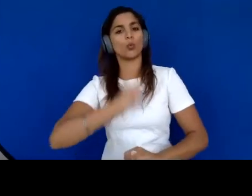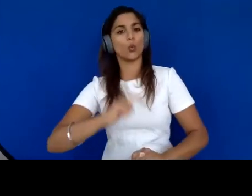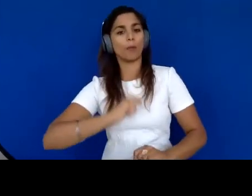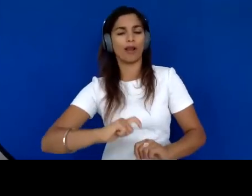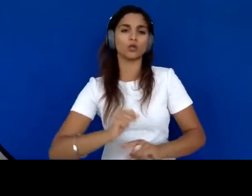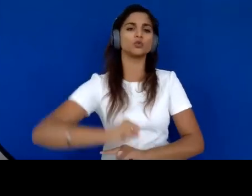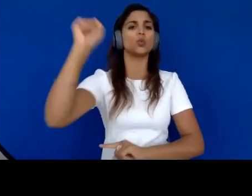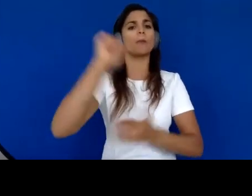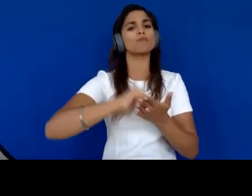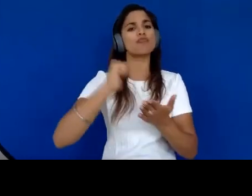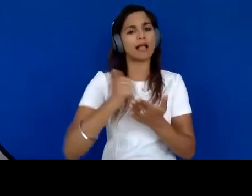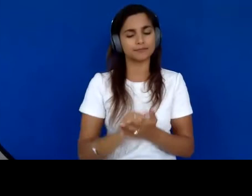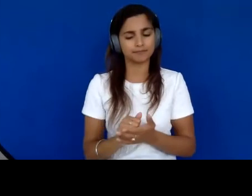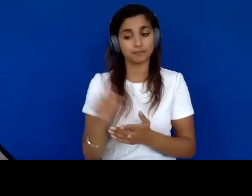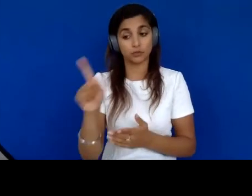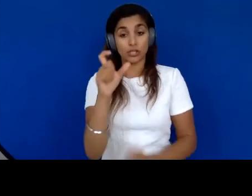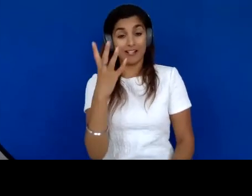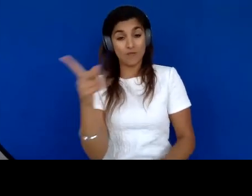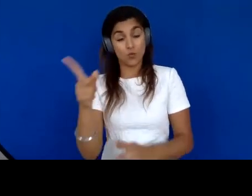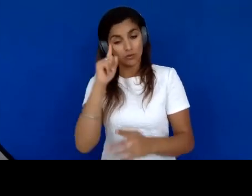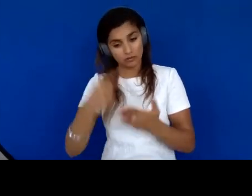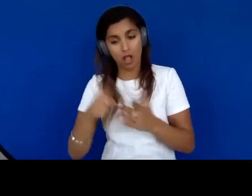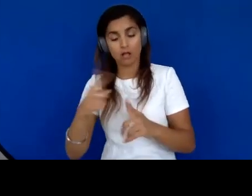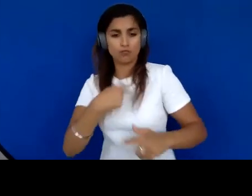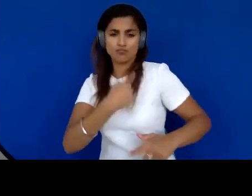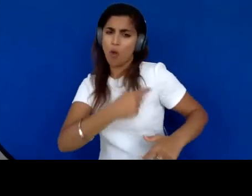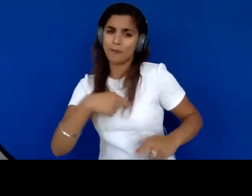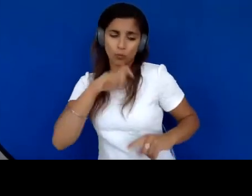more coverage than ever before and an ambition to use the games to quote bring